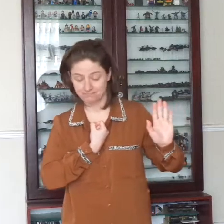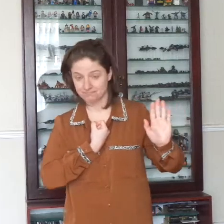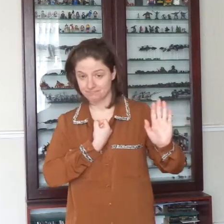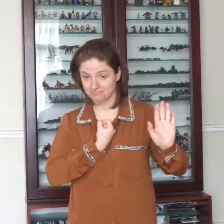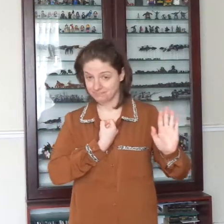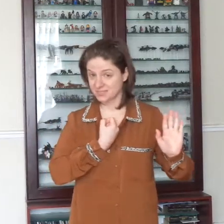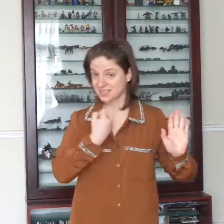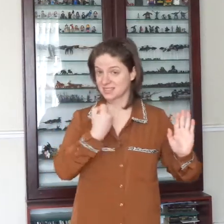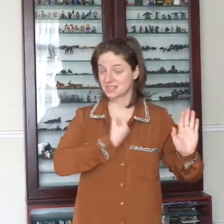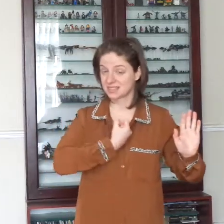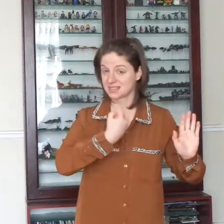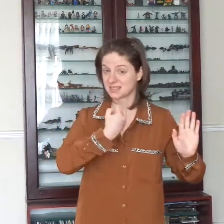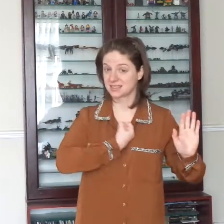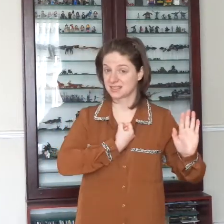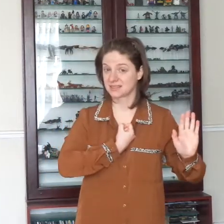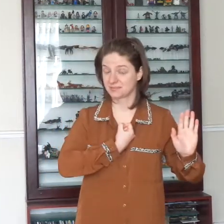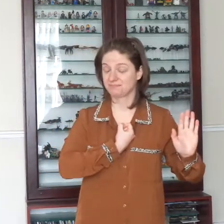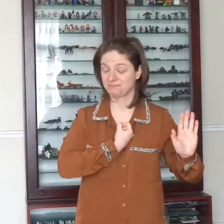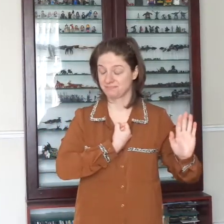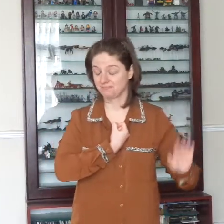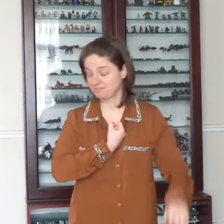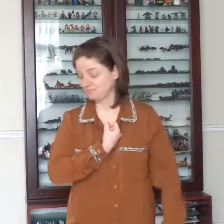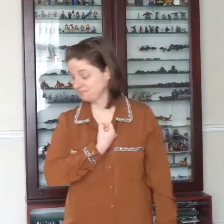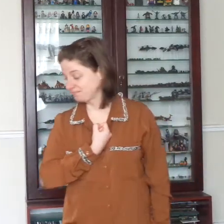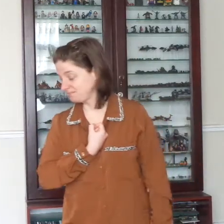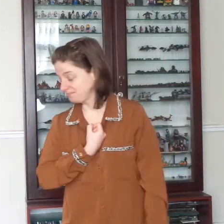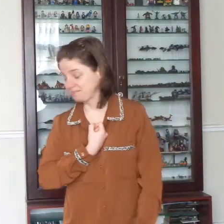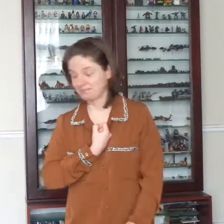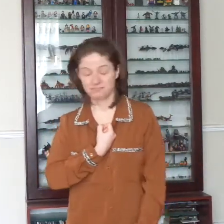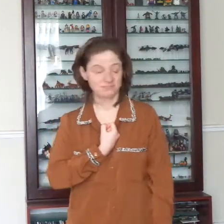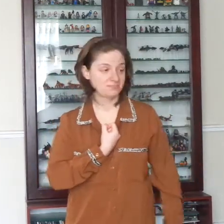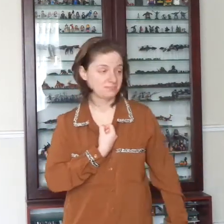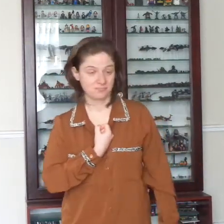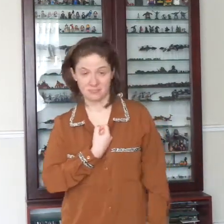It's a sin